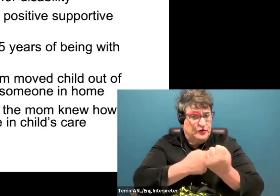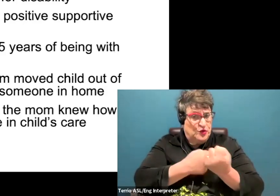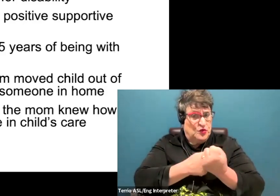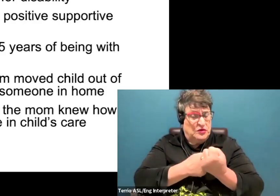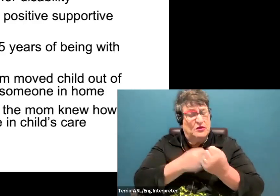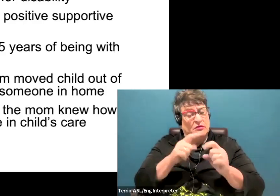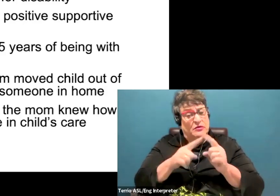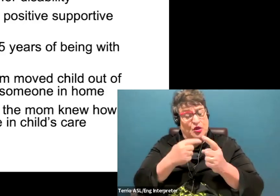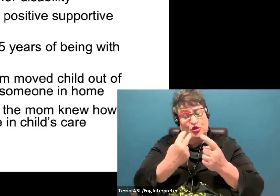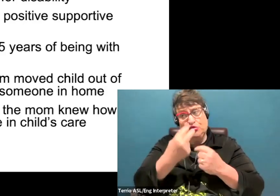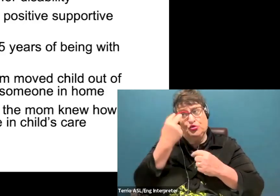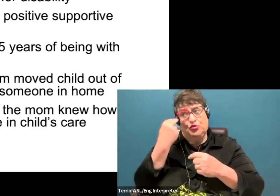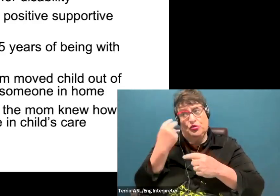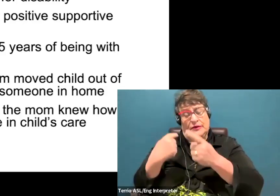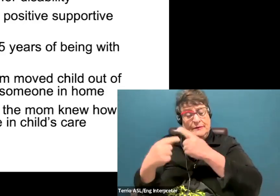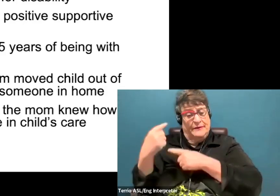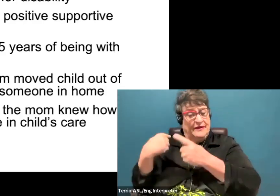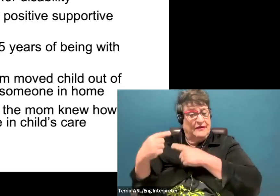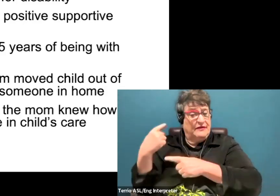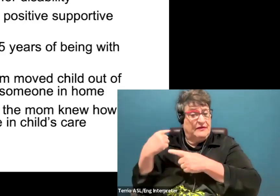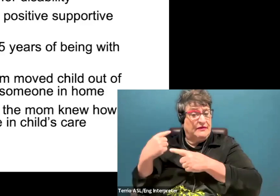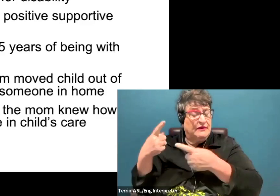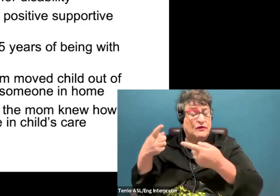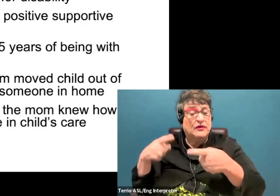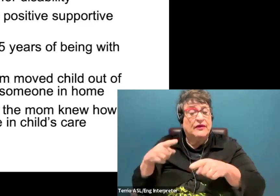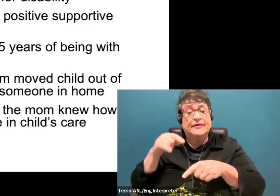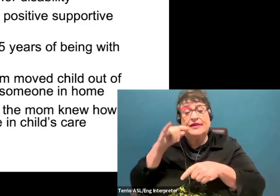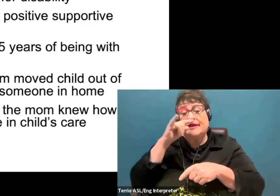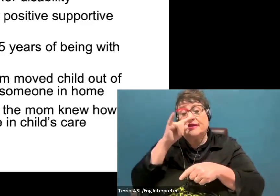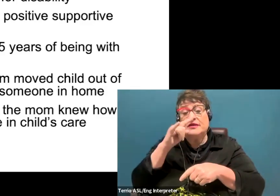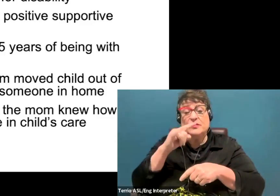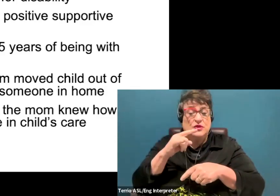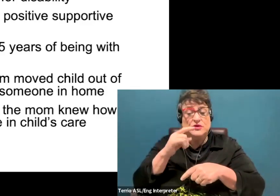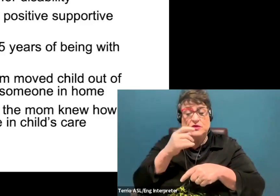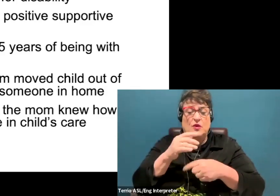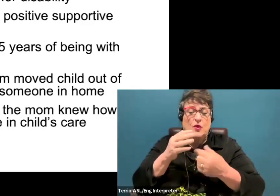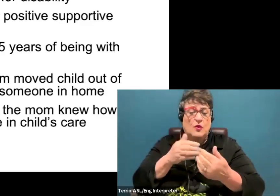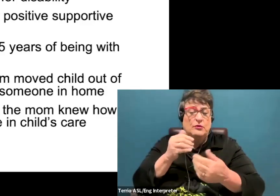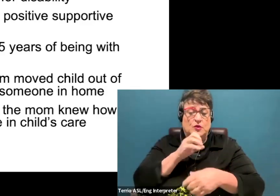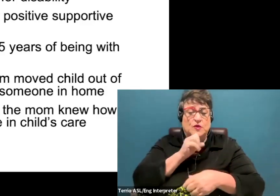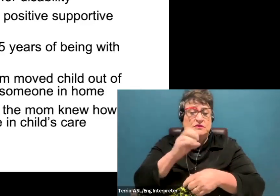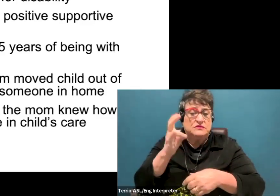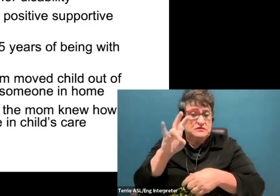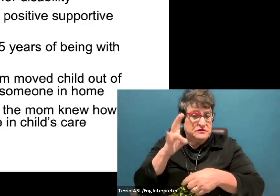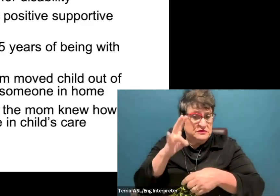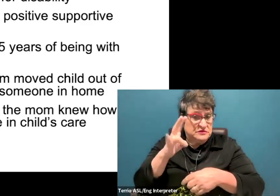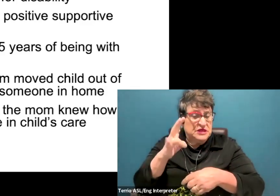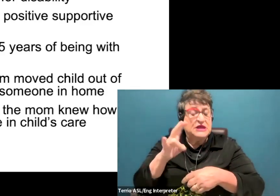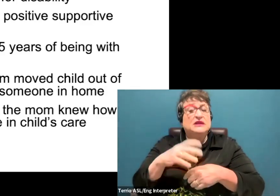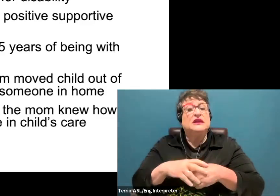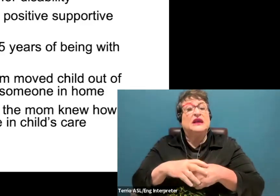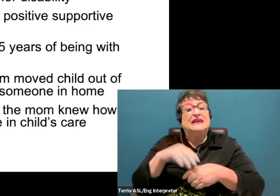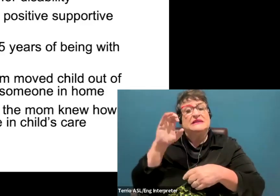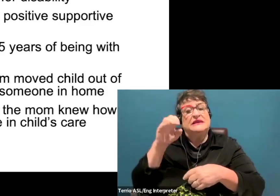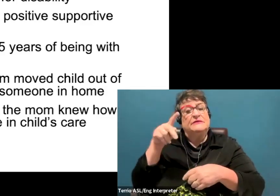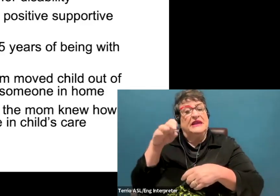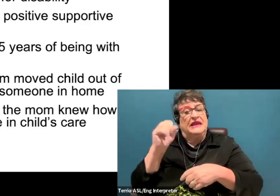what happened was this kid was close to 17, and the idea that was going on in CPS's mind and maybe minor's counsel,